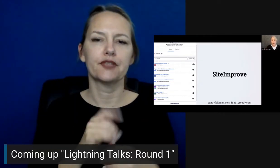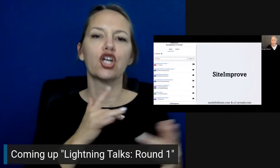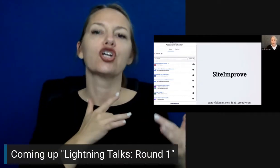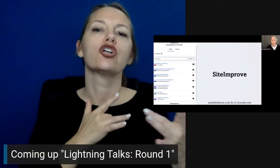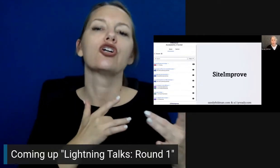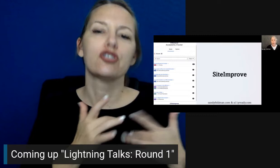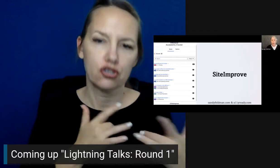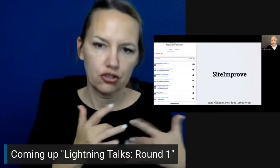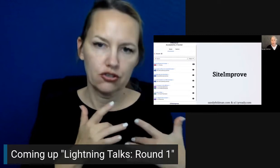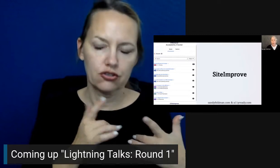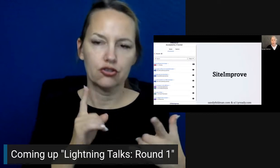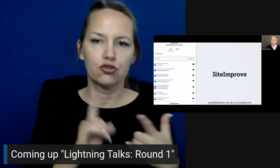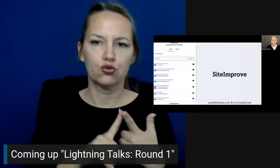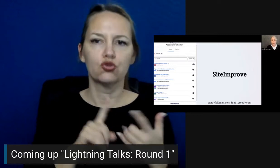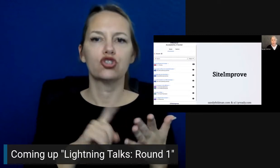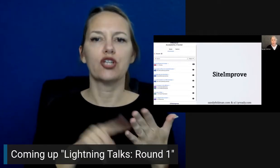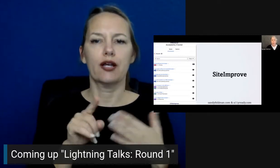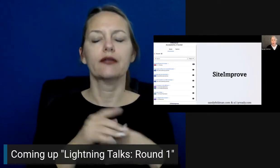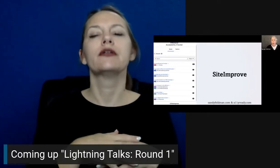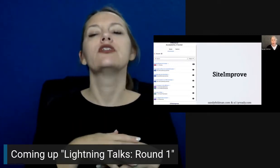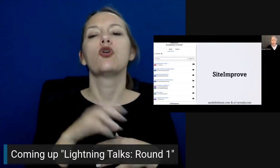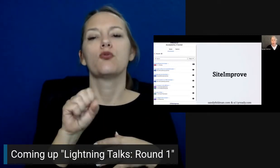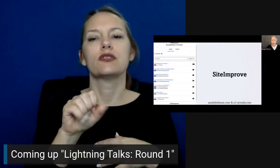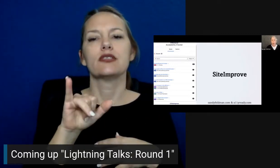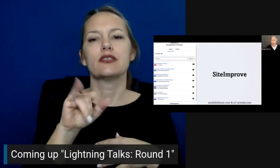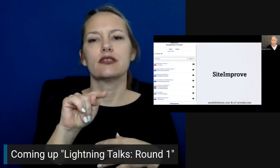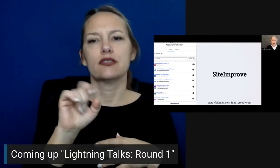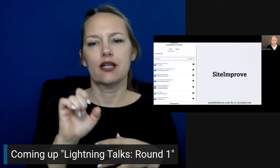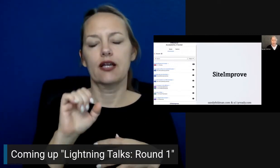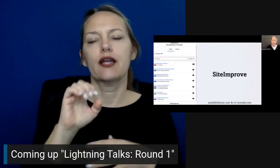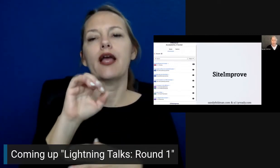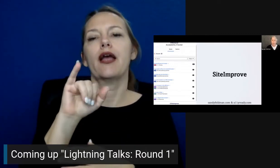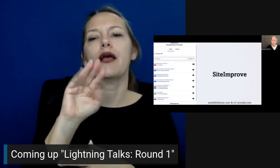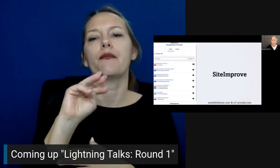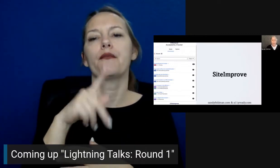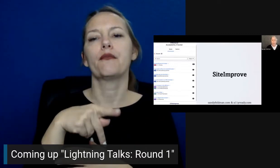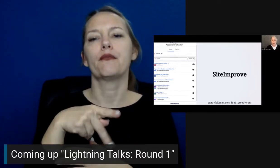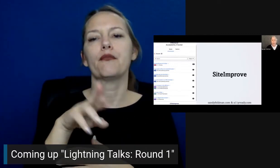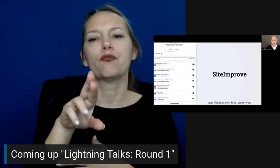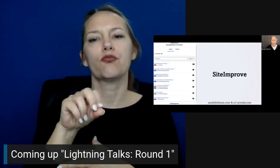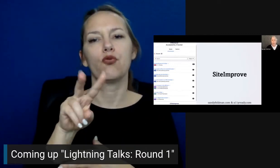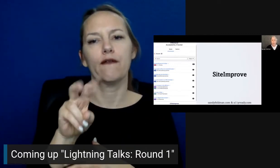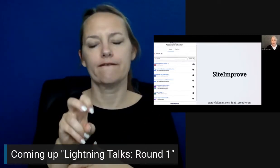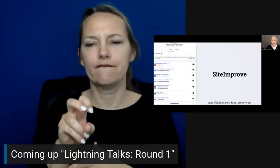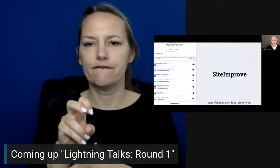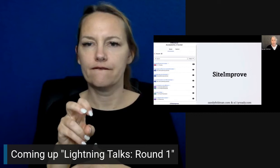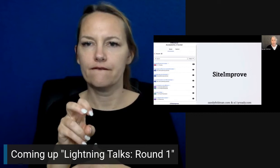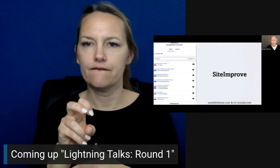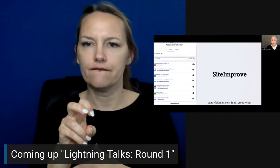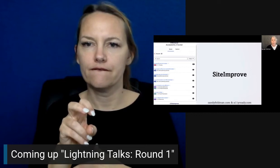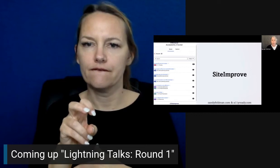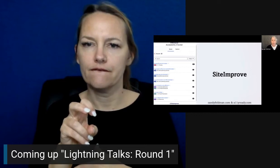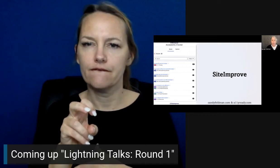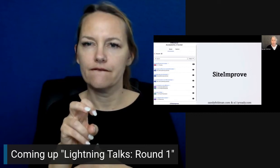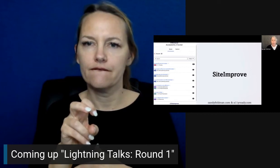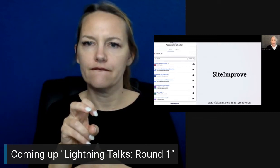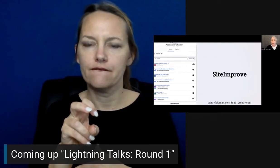to check out. SiteImprove caught duplicate element IDs, page regions